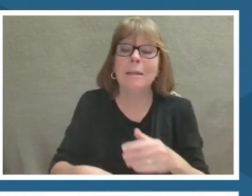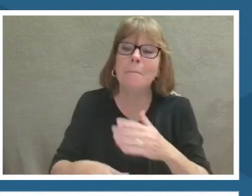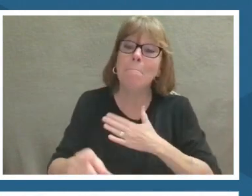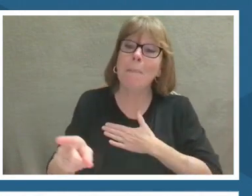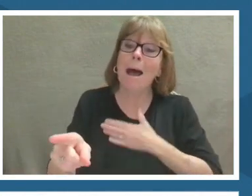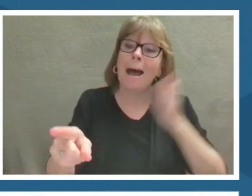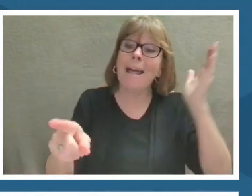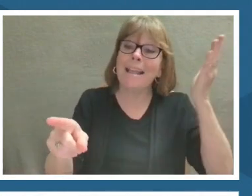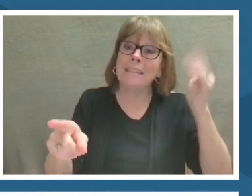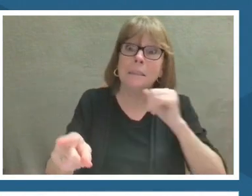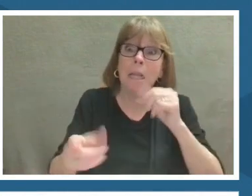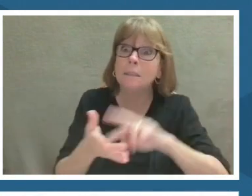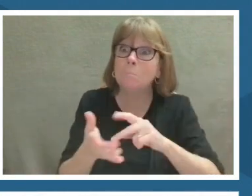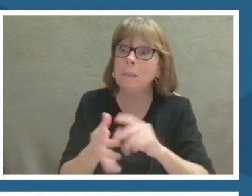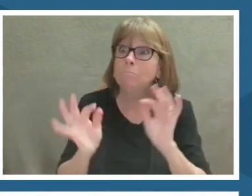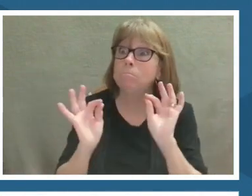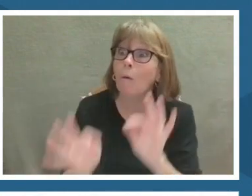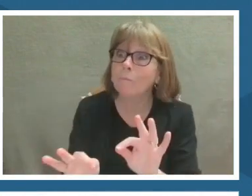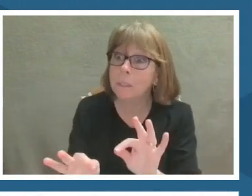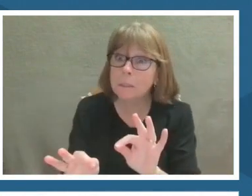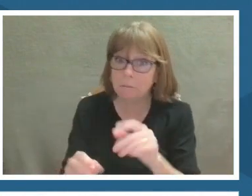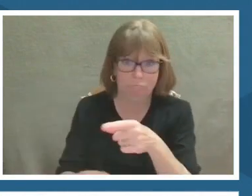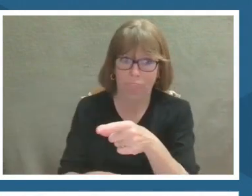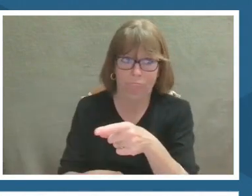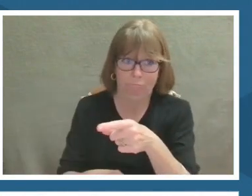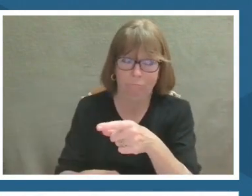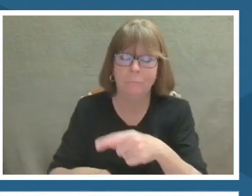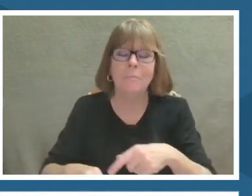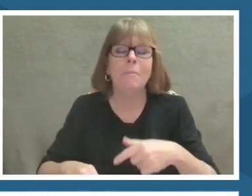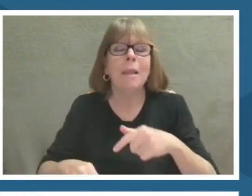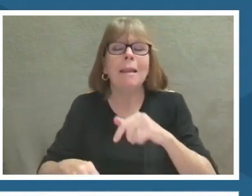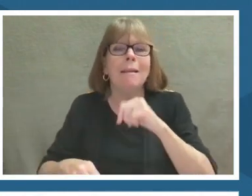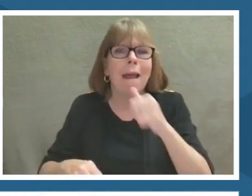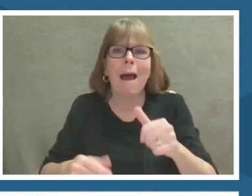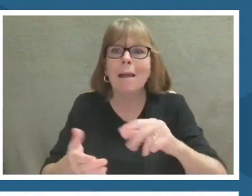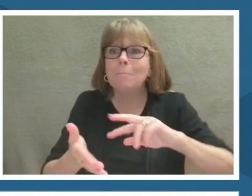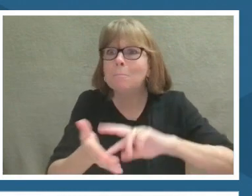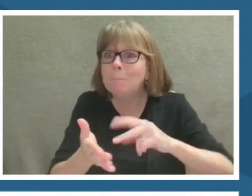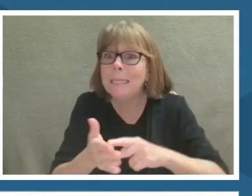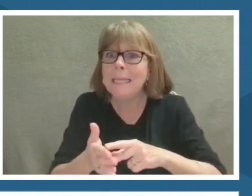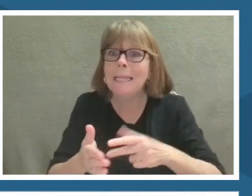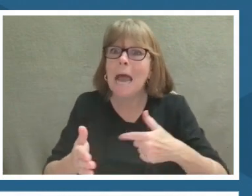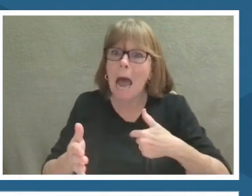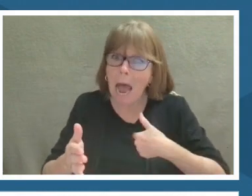even hits all the the benchmarks but i do think that there